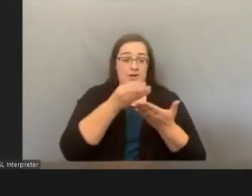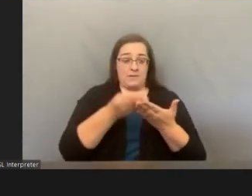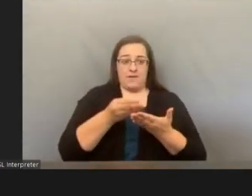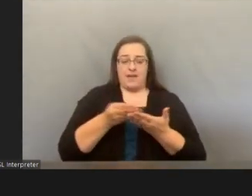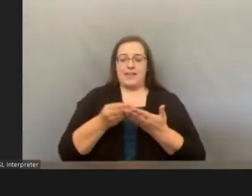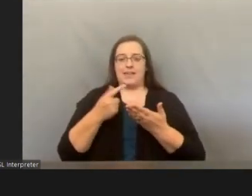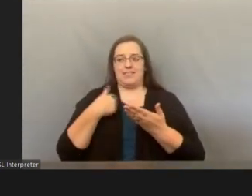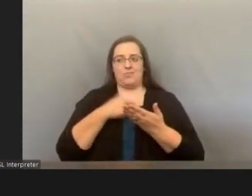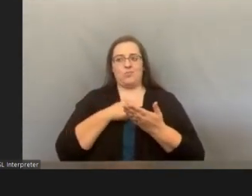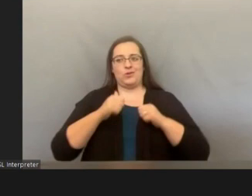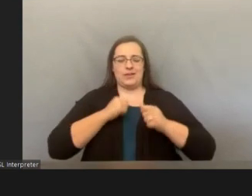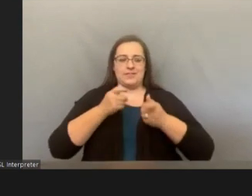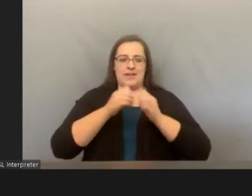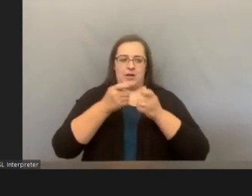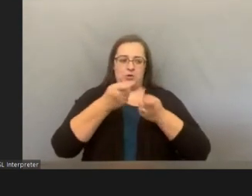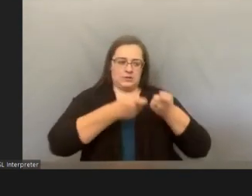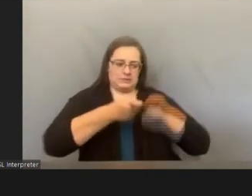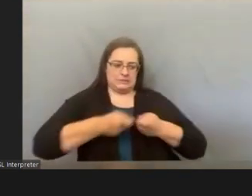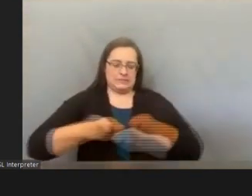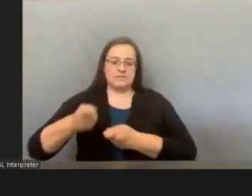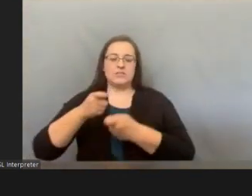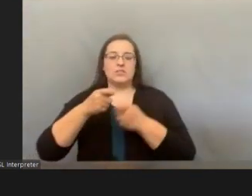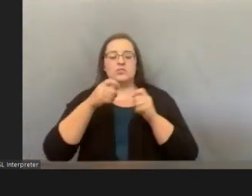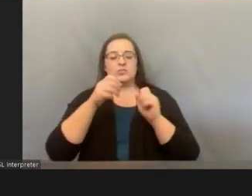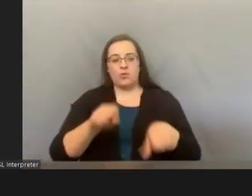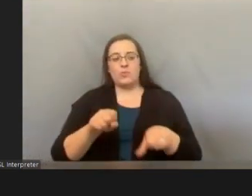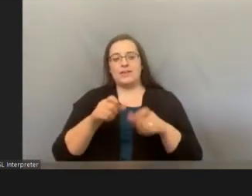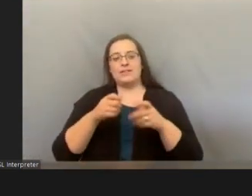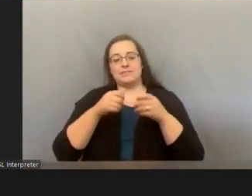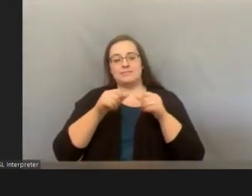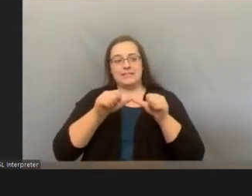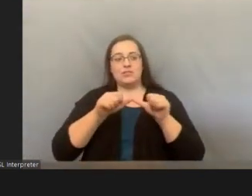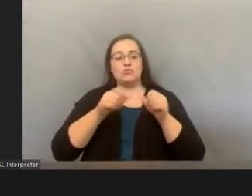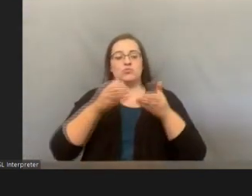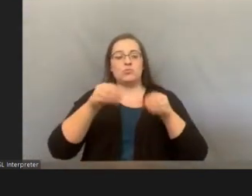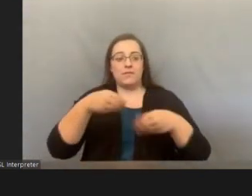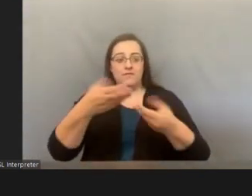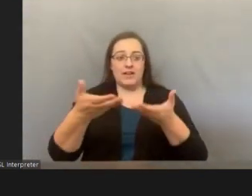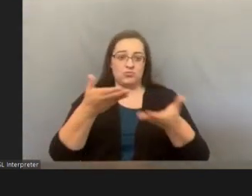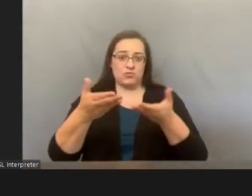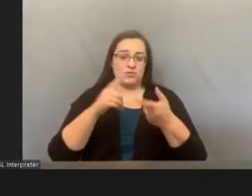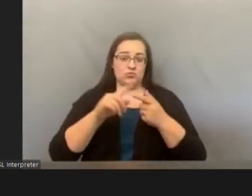AGGRESSIVE STEPS IN OUR HISTORY OF TAKING AGGRESSIVE STEPS SO WE